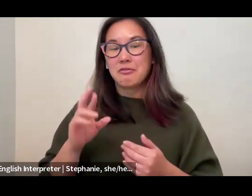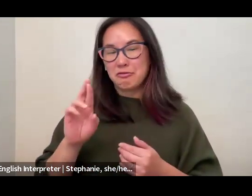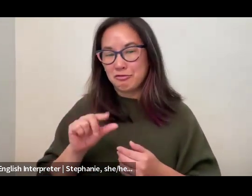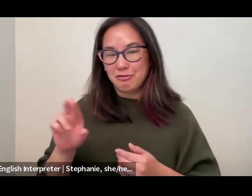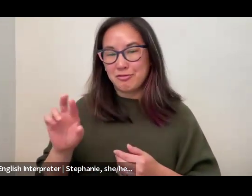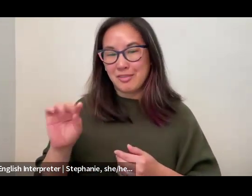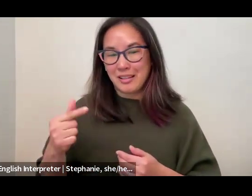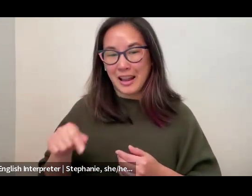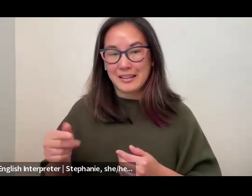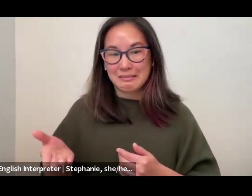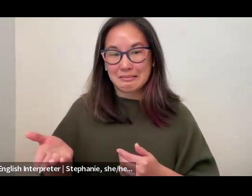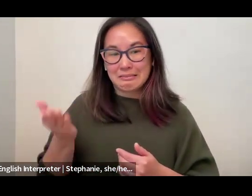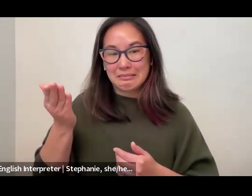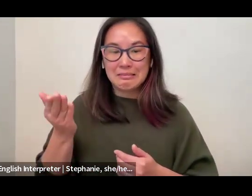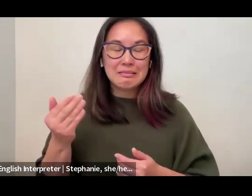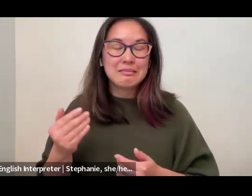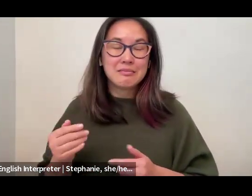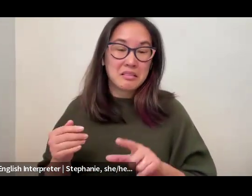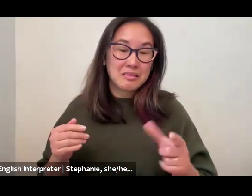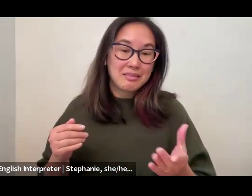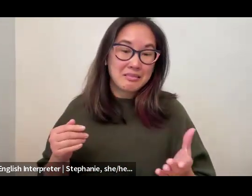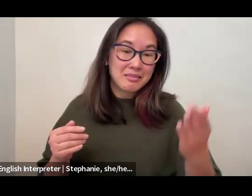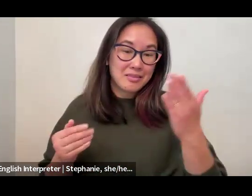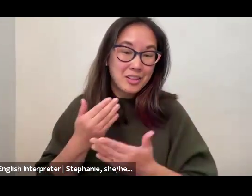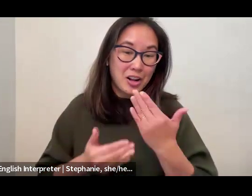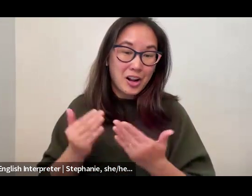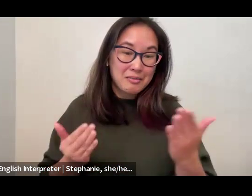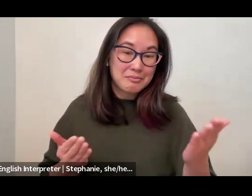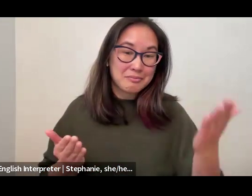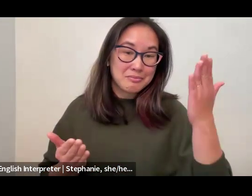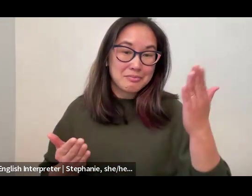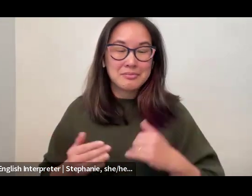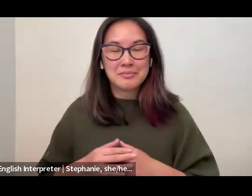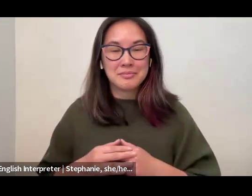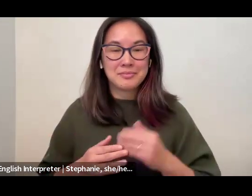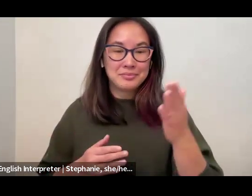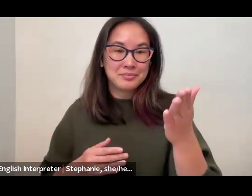Reach that left arm, if you'd like. Whether it's up or forward or for that leg.